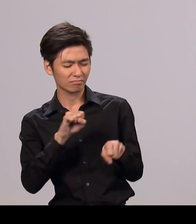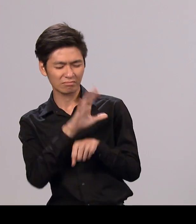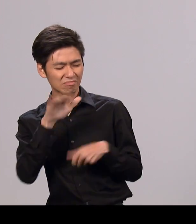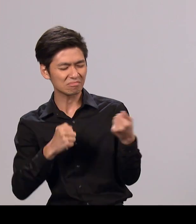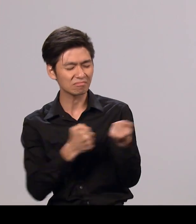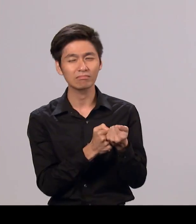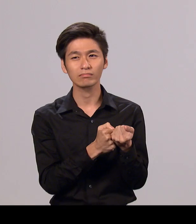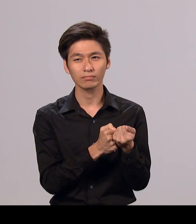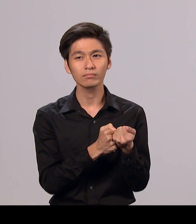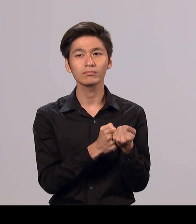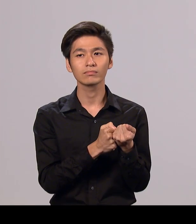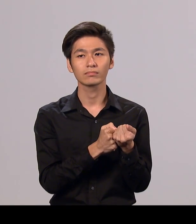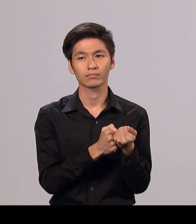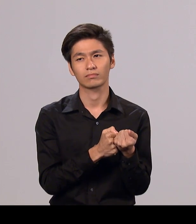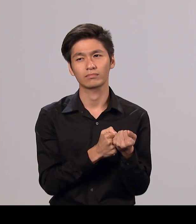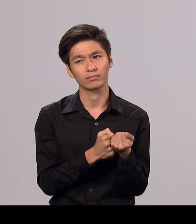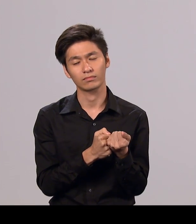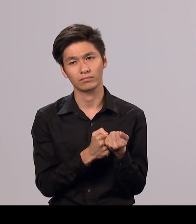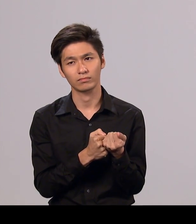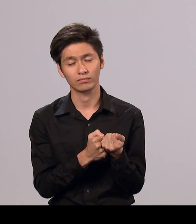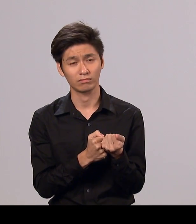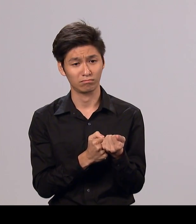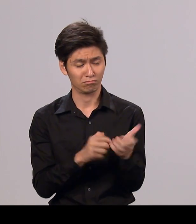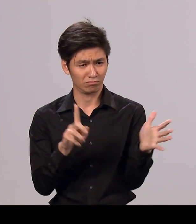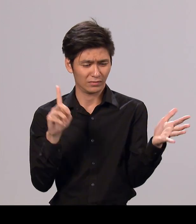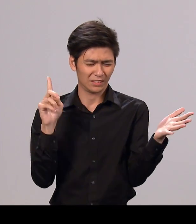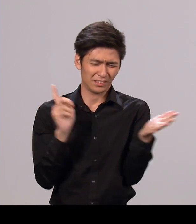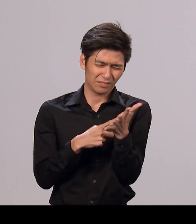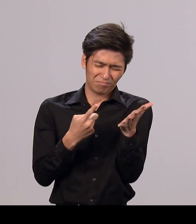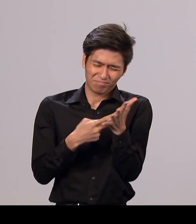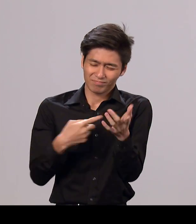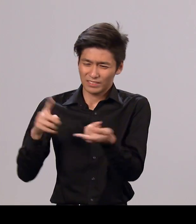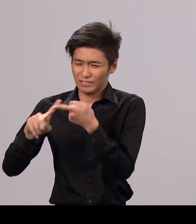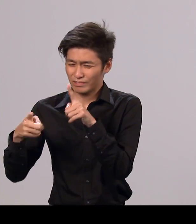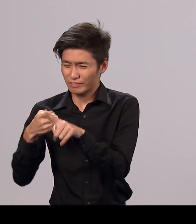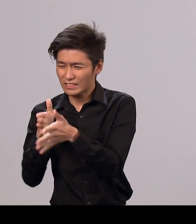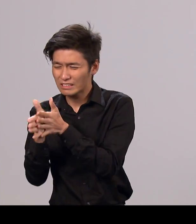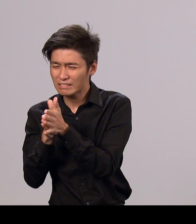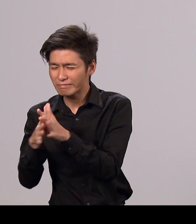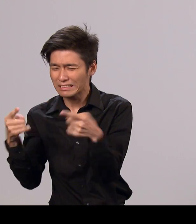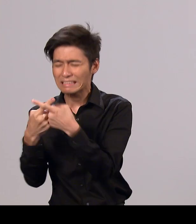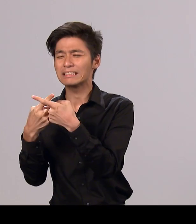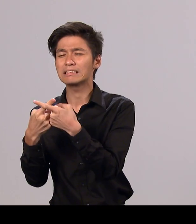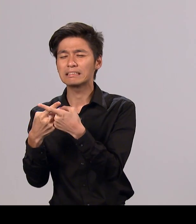Also, sometimes the interests of our friends will conflict and we will be pressured to choose sides.